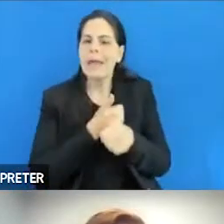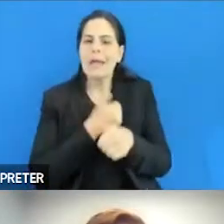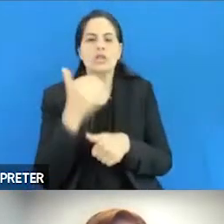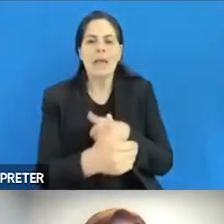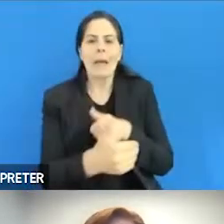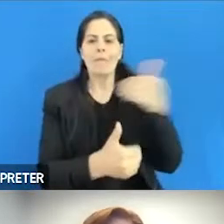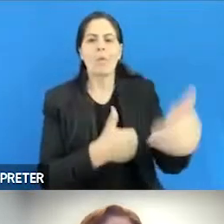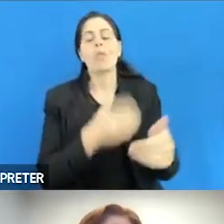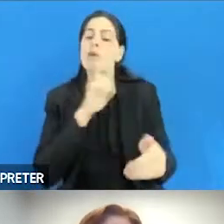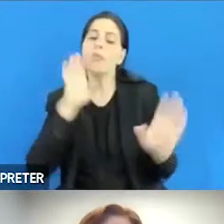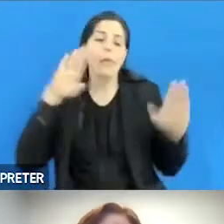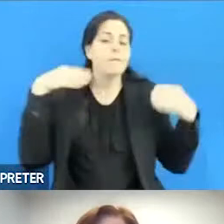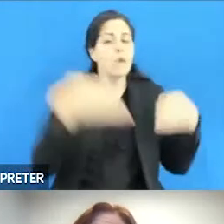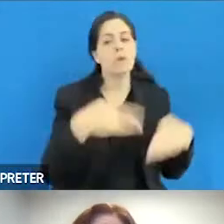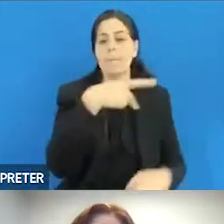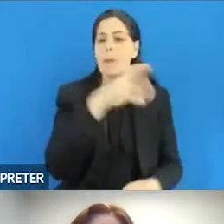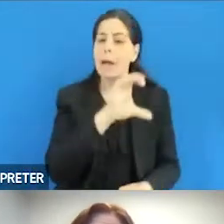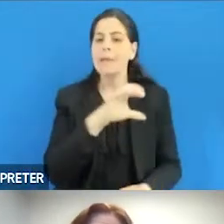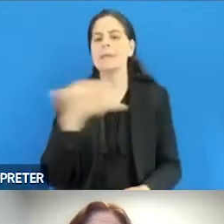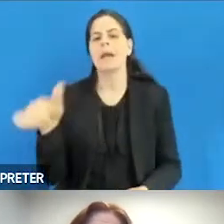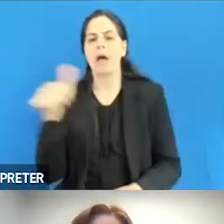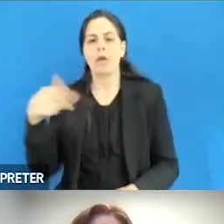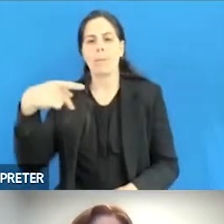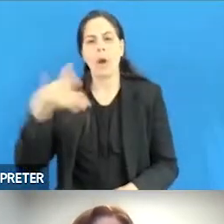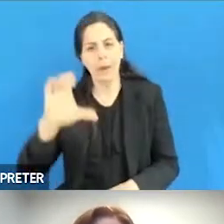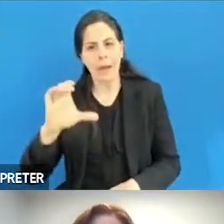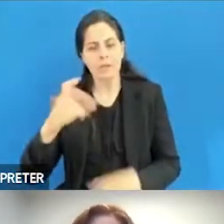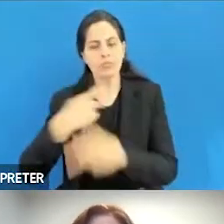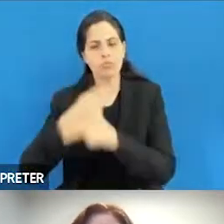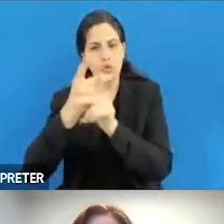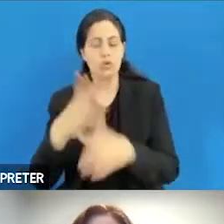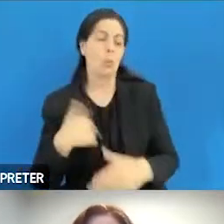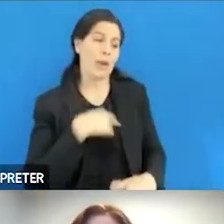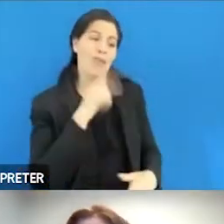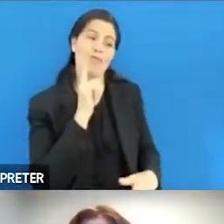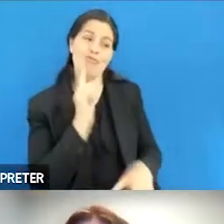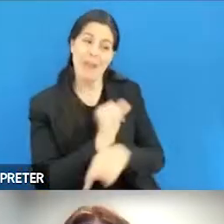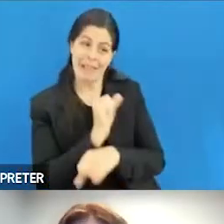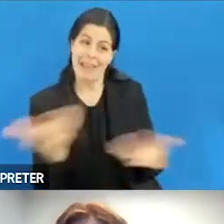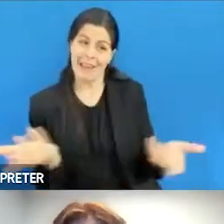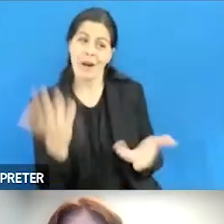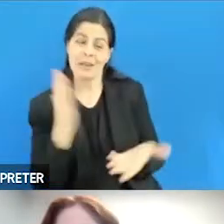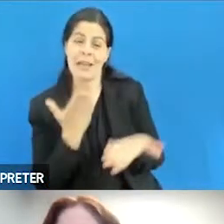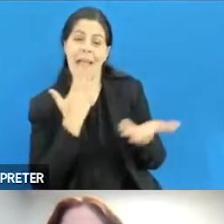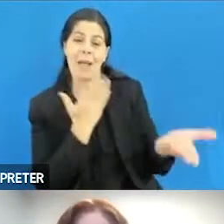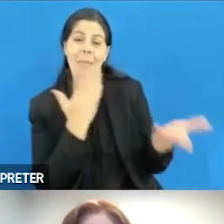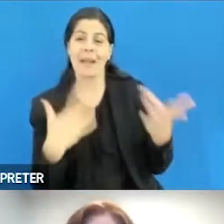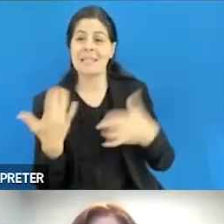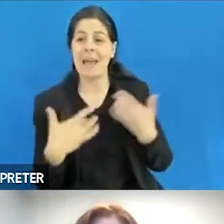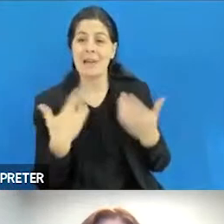and podcast producers and we really are here to help. We're very excited to help you with your podcast. Next slide.